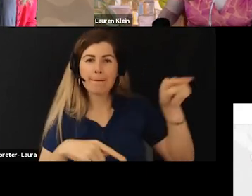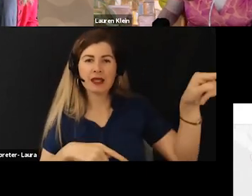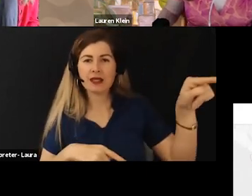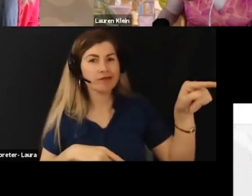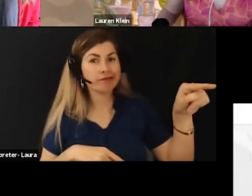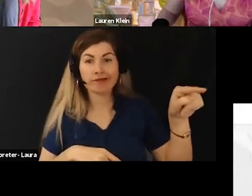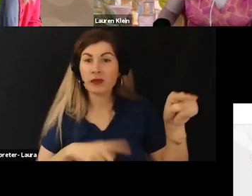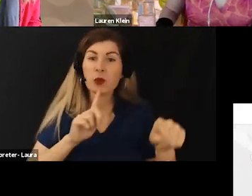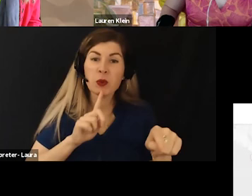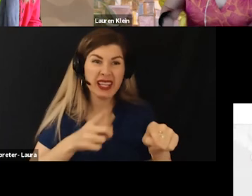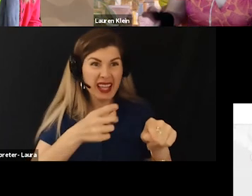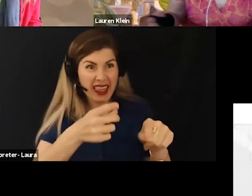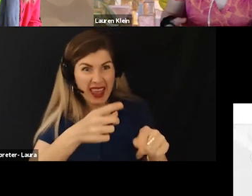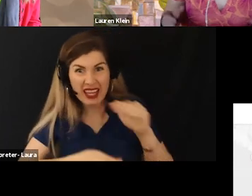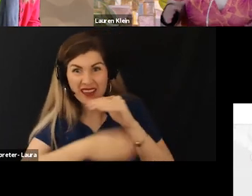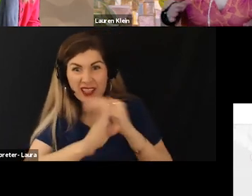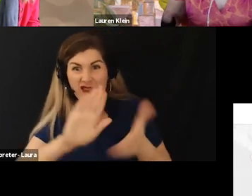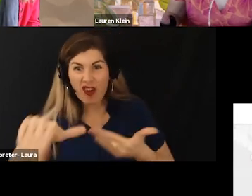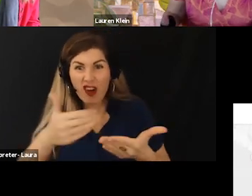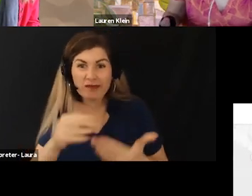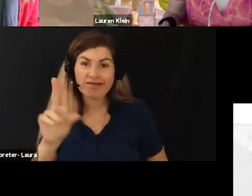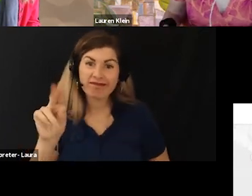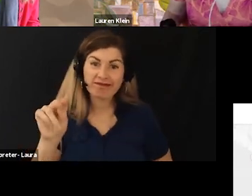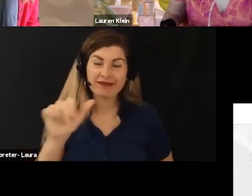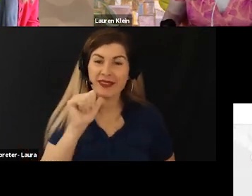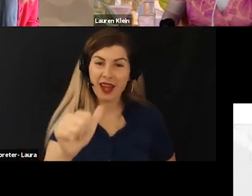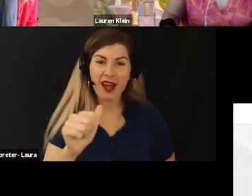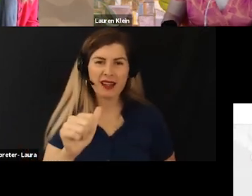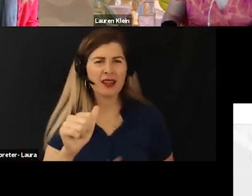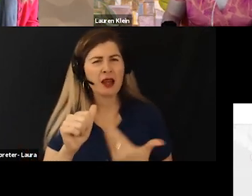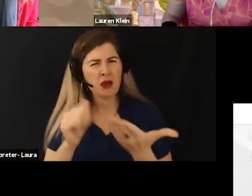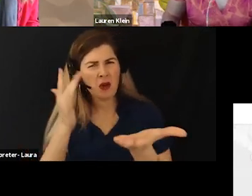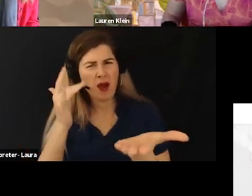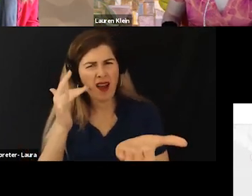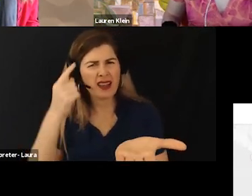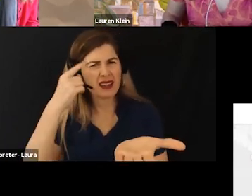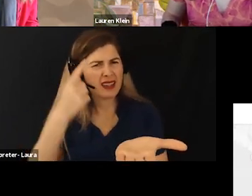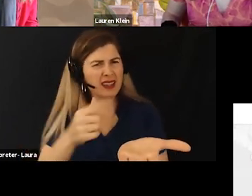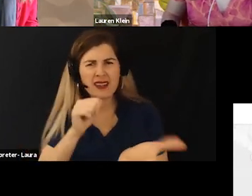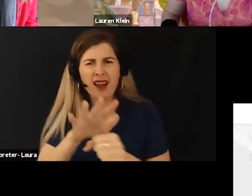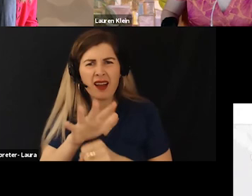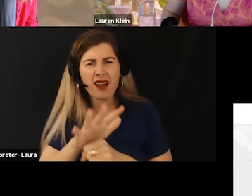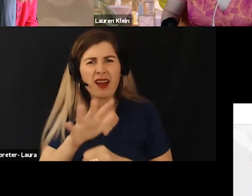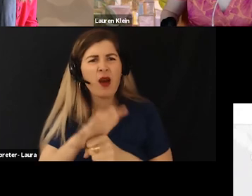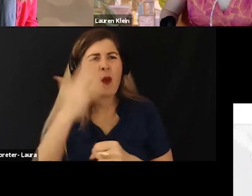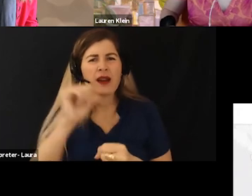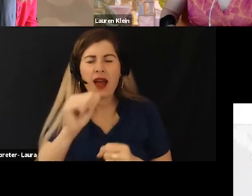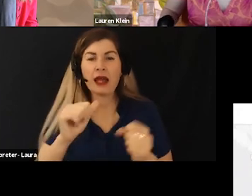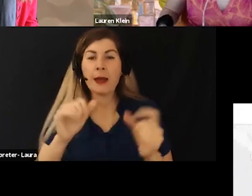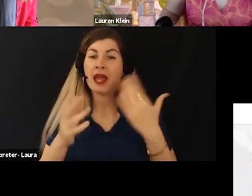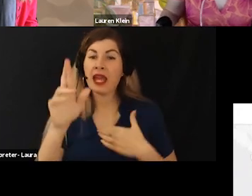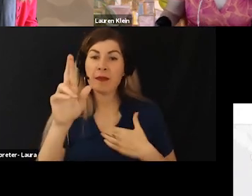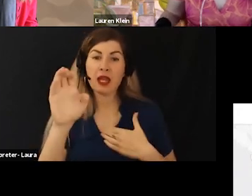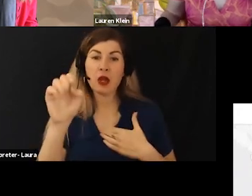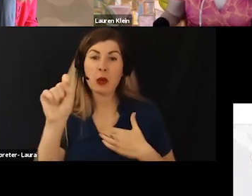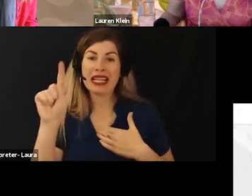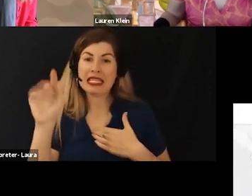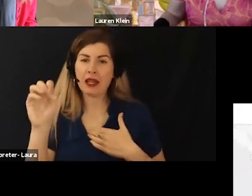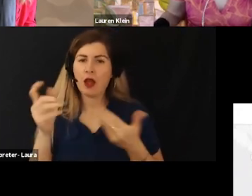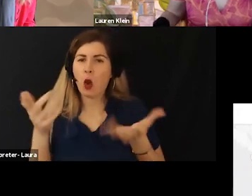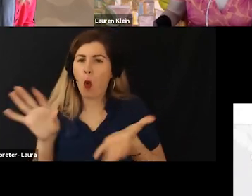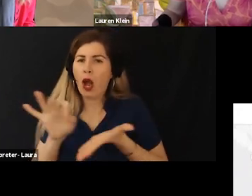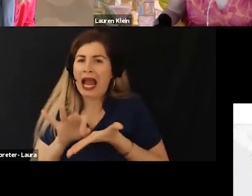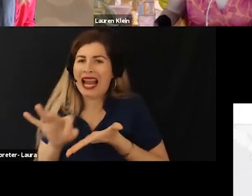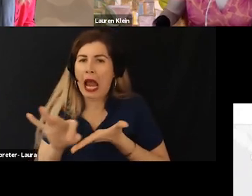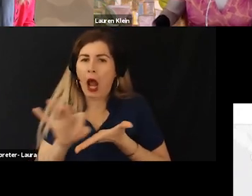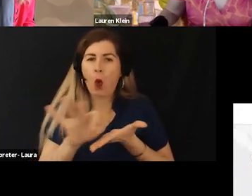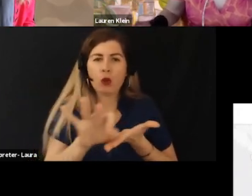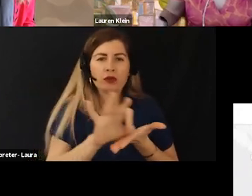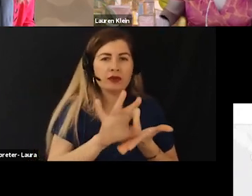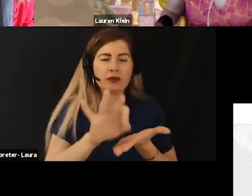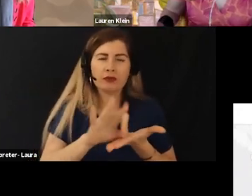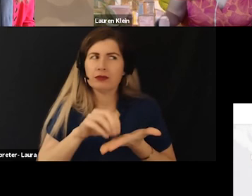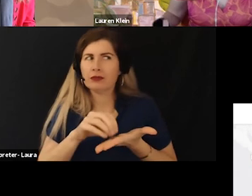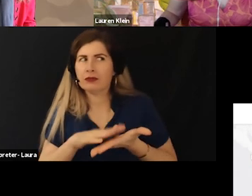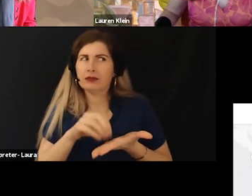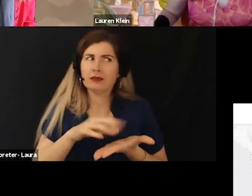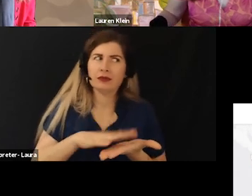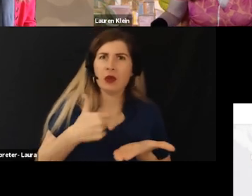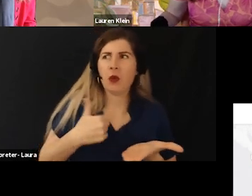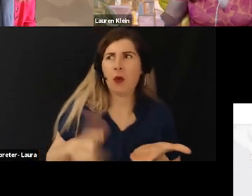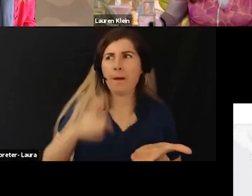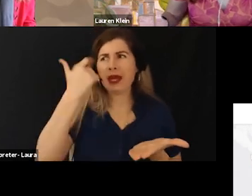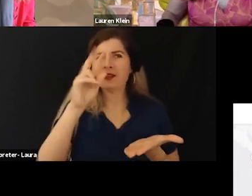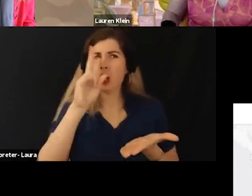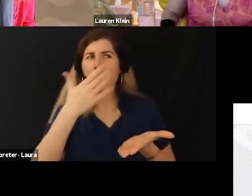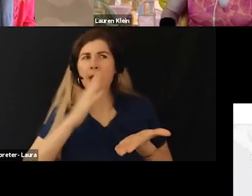And so you can just think for just an instant about why this might be true. First of all, the real estate industry, not really looking forward to counting more evictions than they absolutely have to reflect badly on their business their industry, with